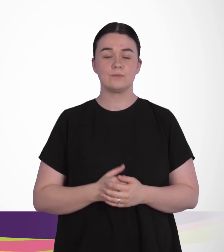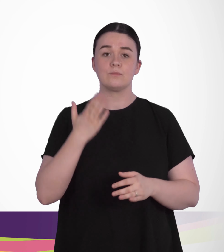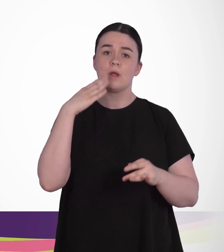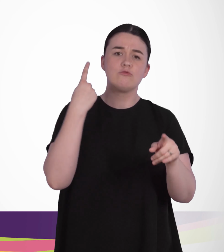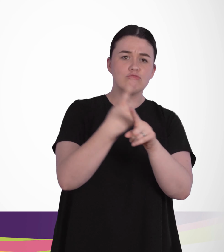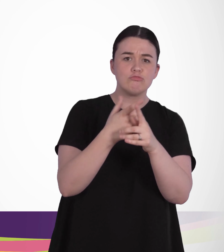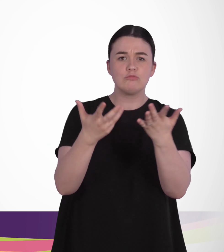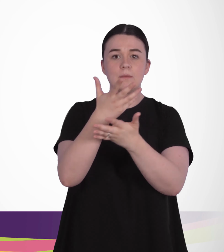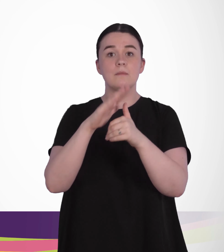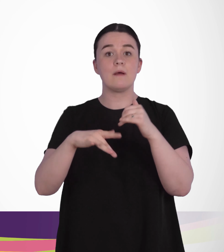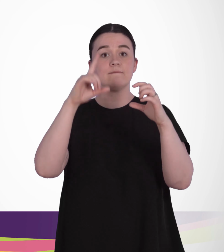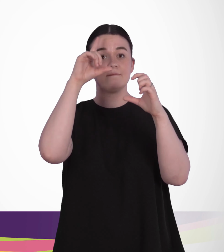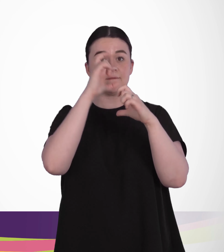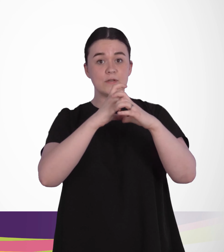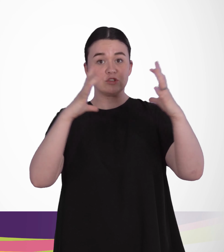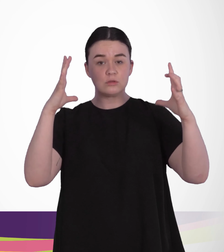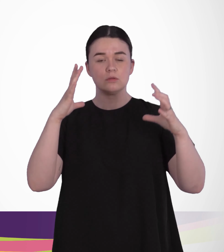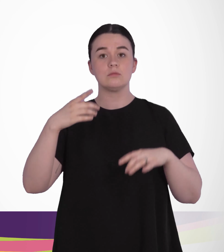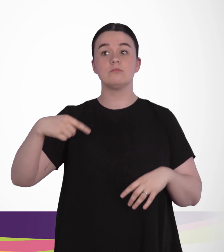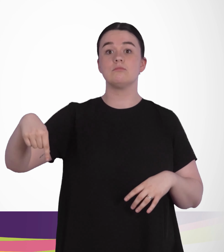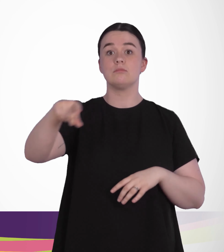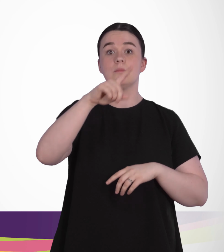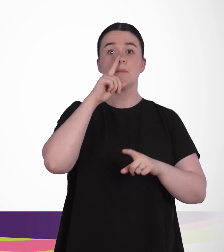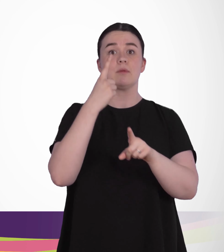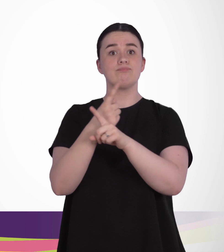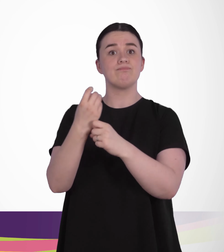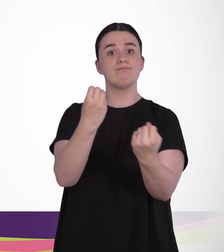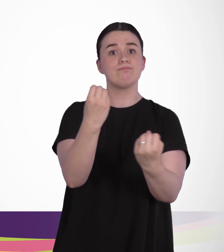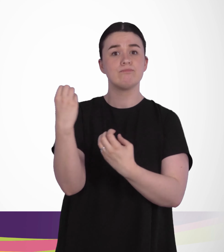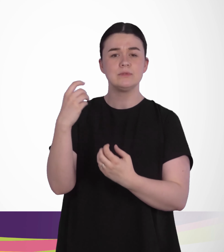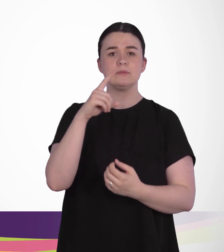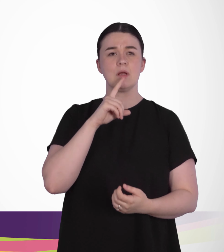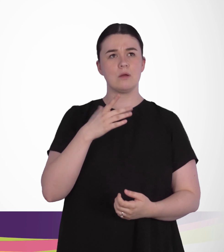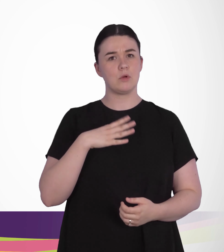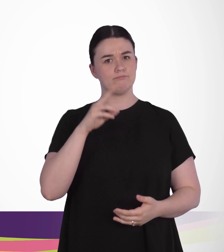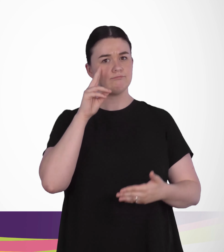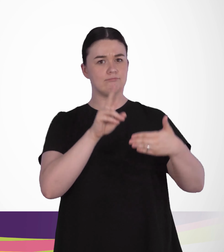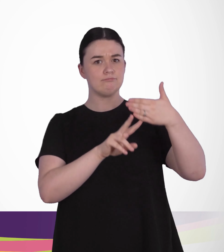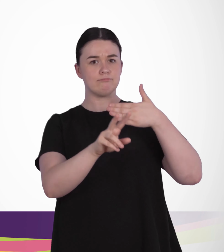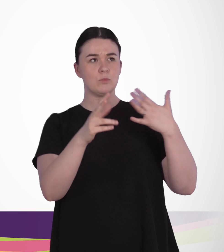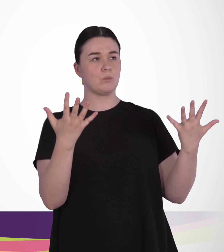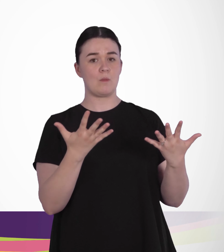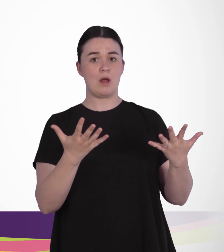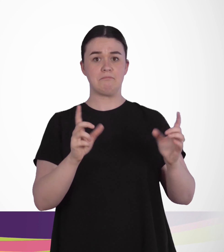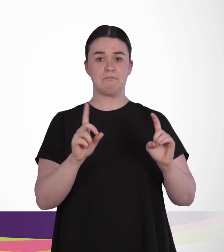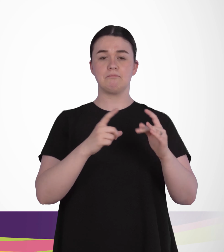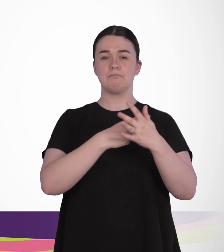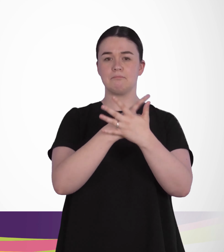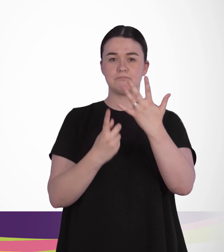When asked about the vision, stakeholders wanted to see a future where: